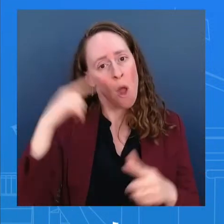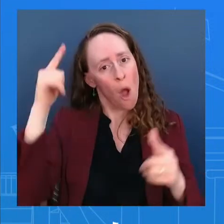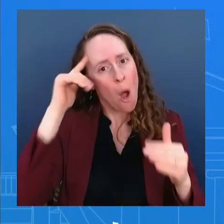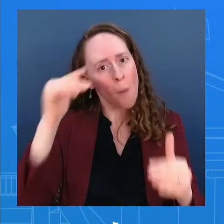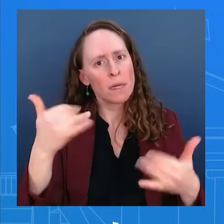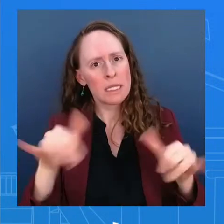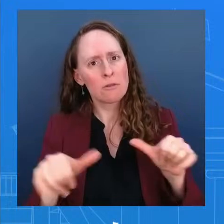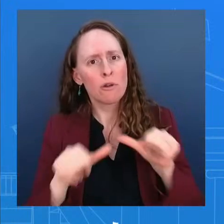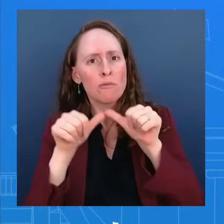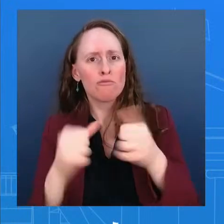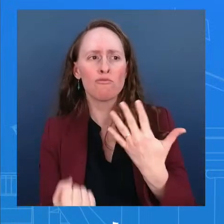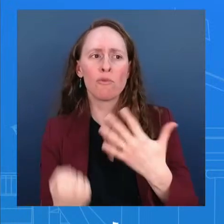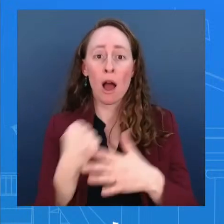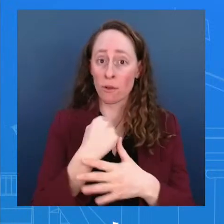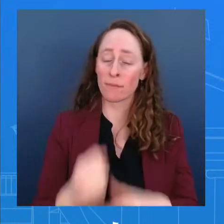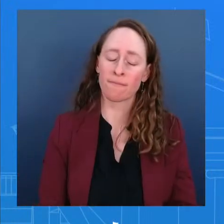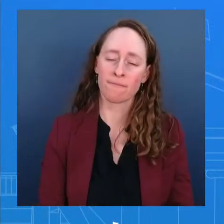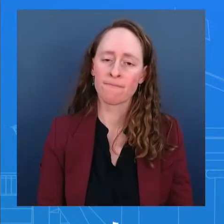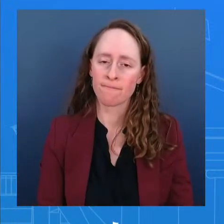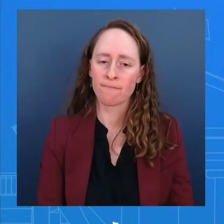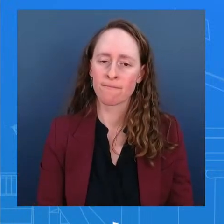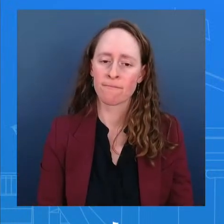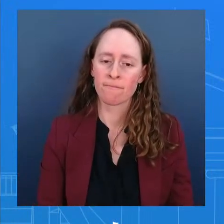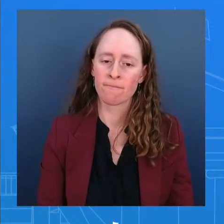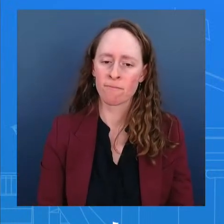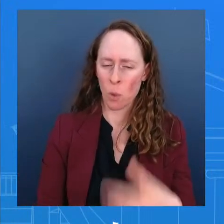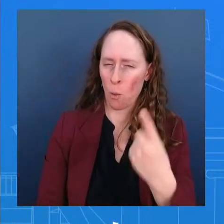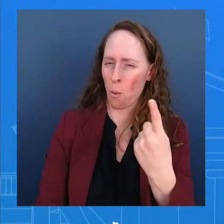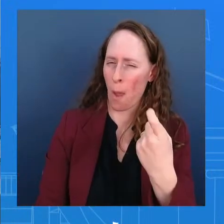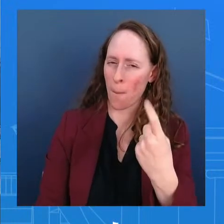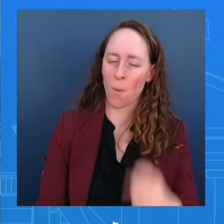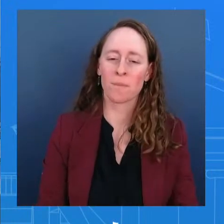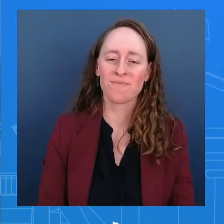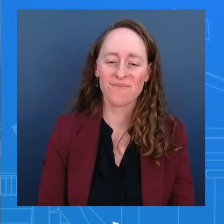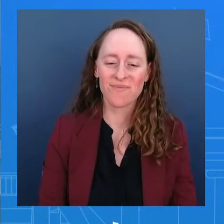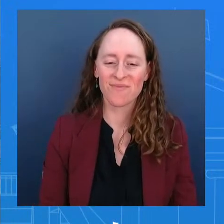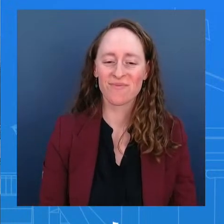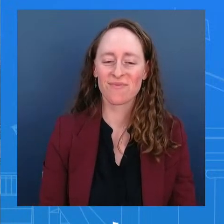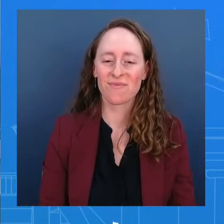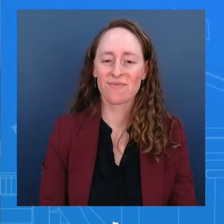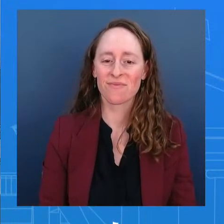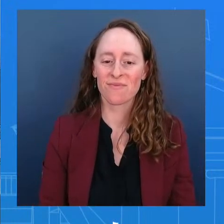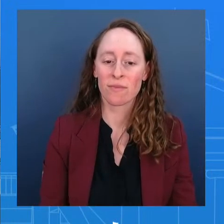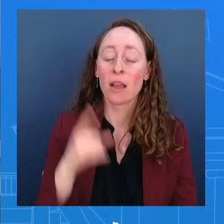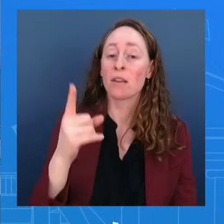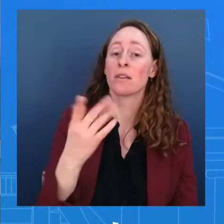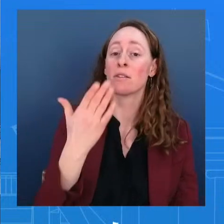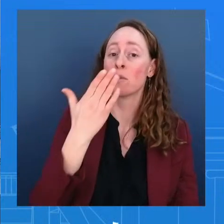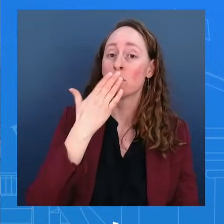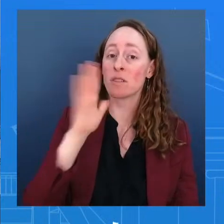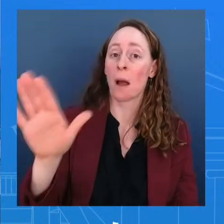The Press: Thank you, Jake. Our office in Jerusalem is reporting that the hostage deal is imminent, and actually President Trump might go